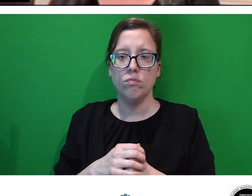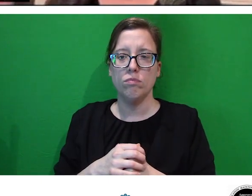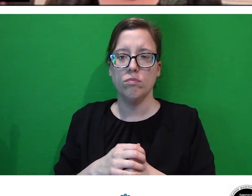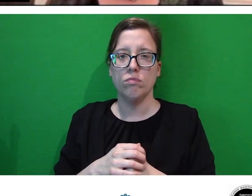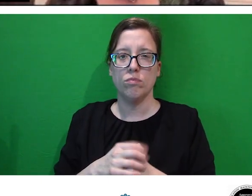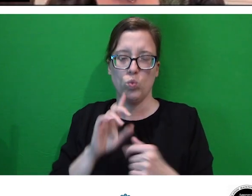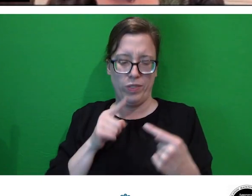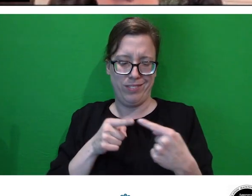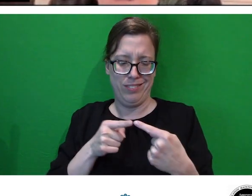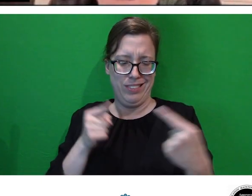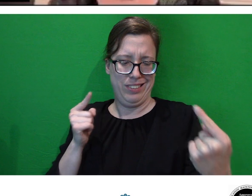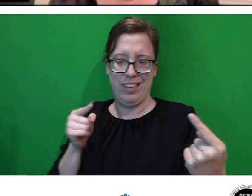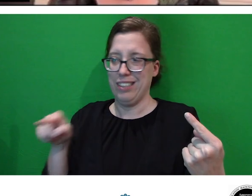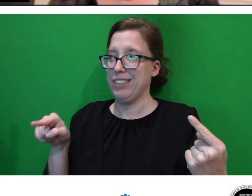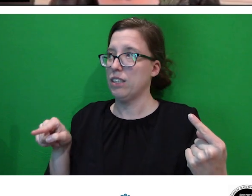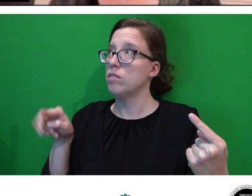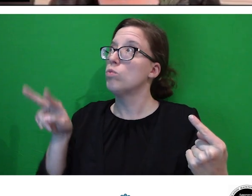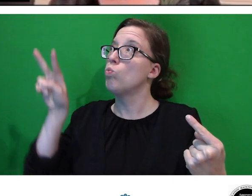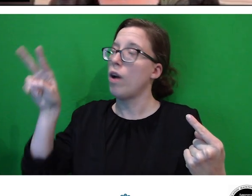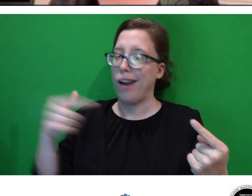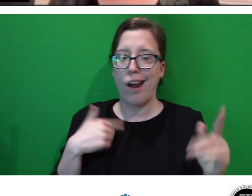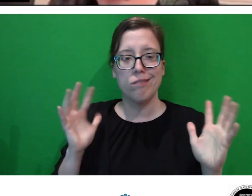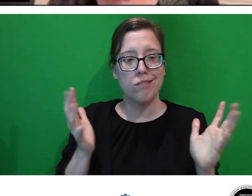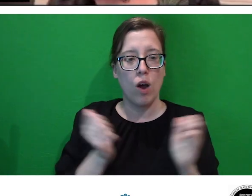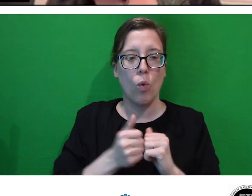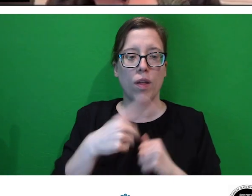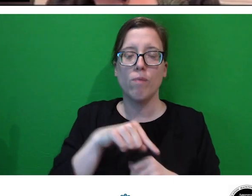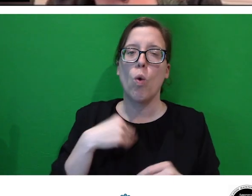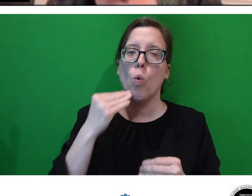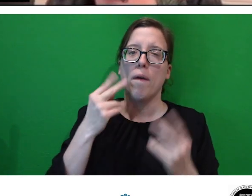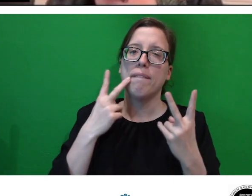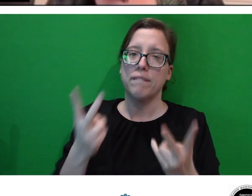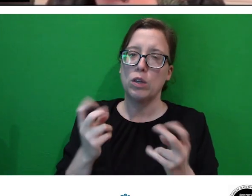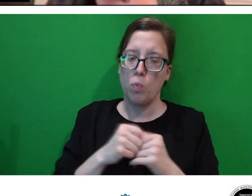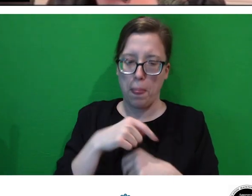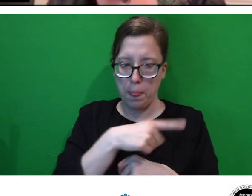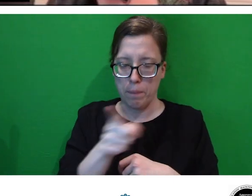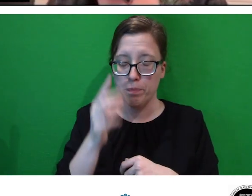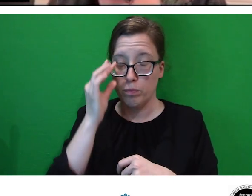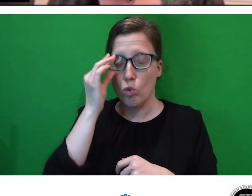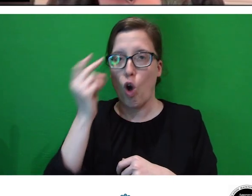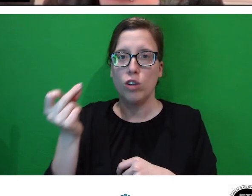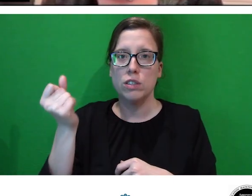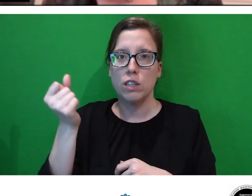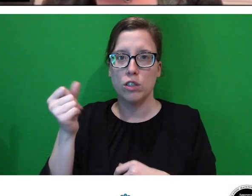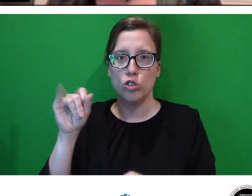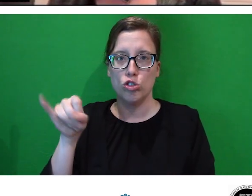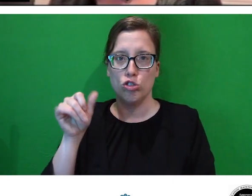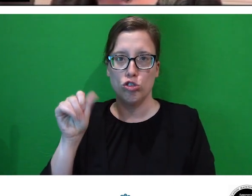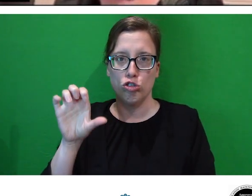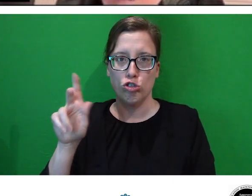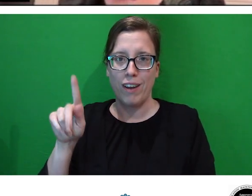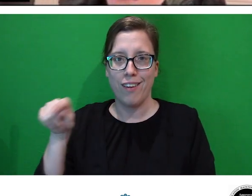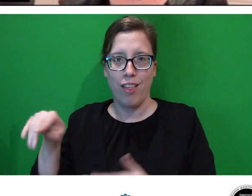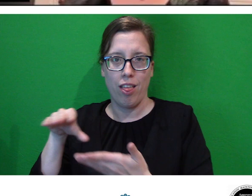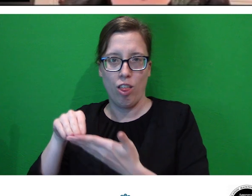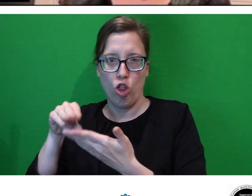younger brother and mom and dad were in the room, pretty much adjacent to the kid with the TV and we